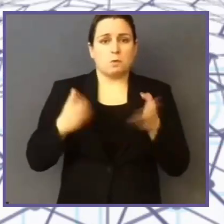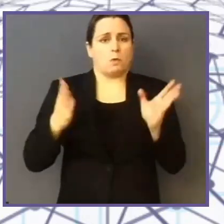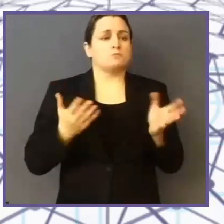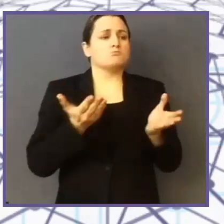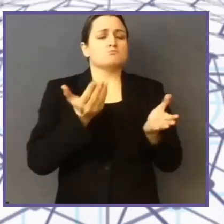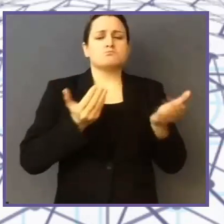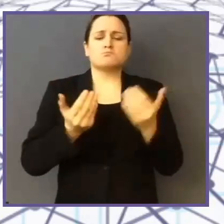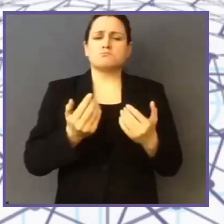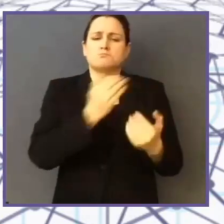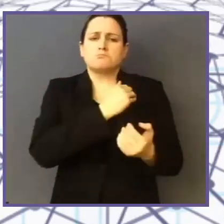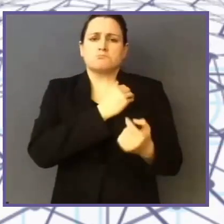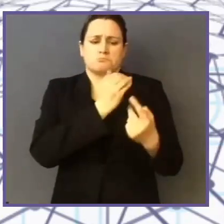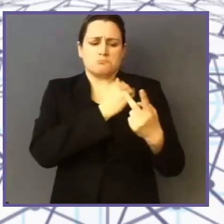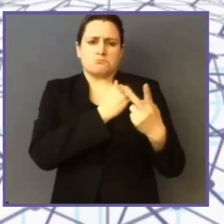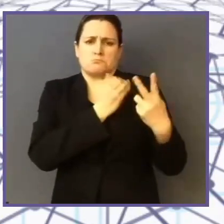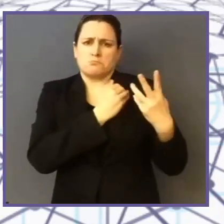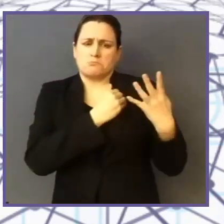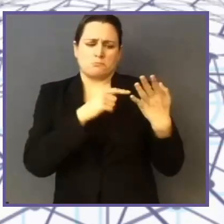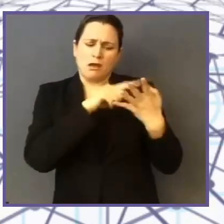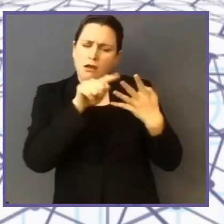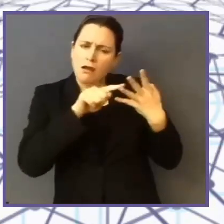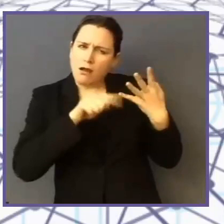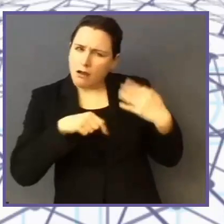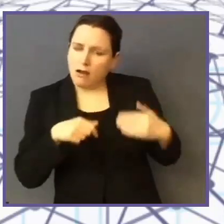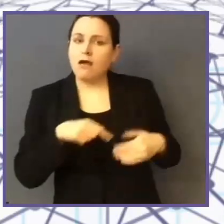technical assistance, including related to assistive technology.